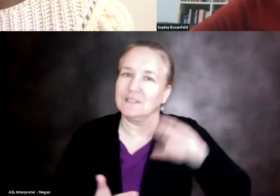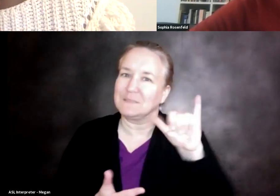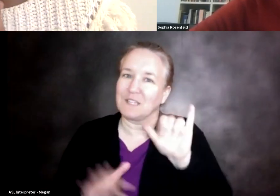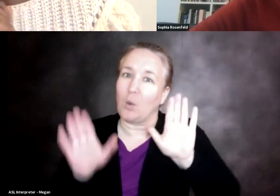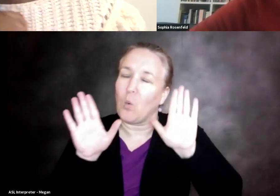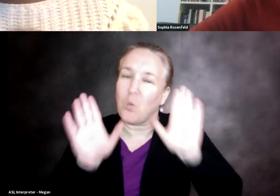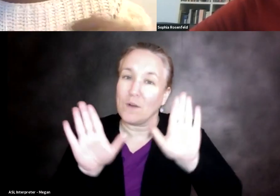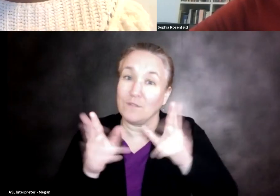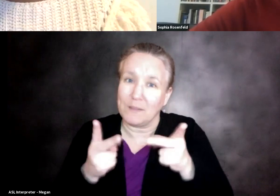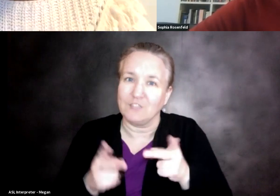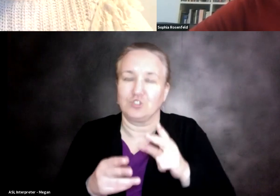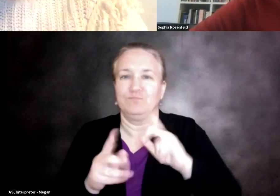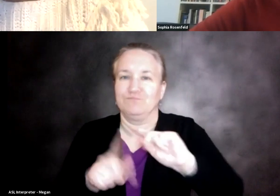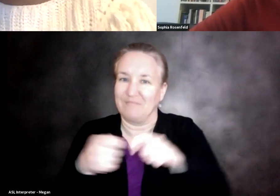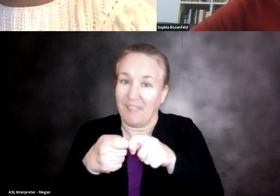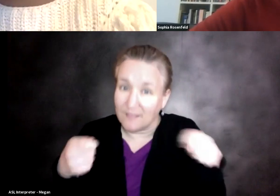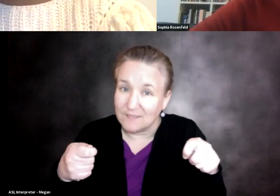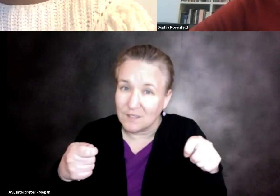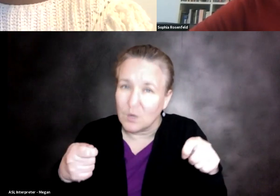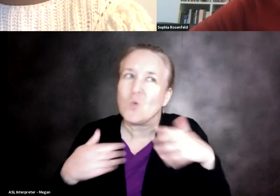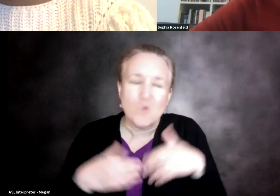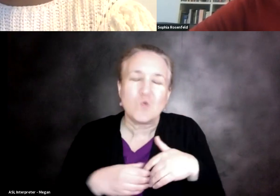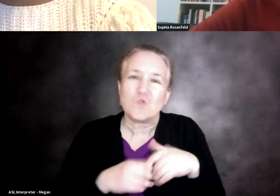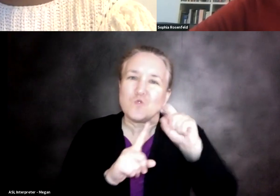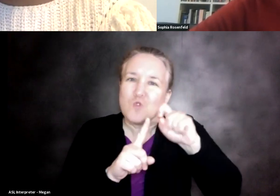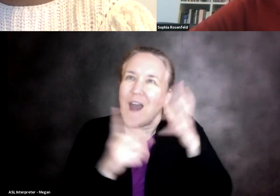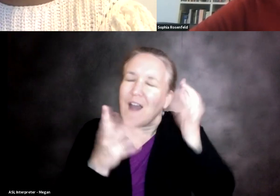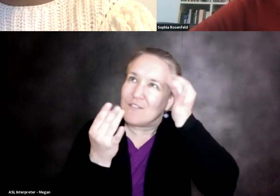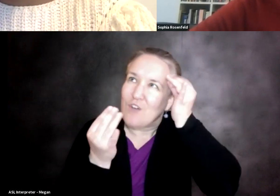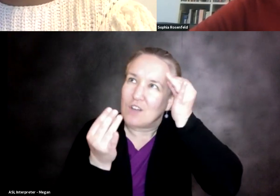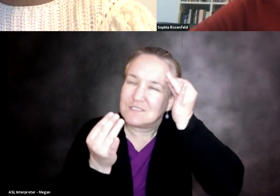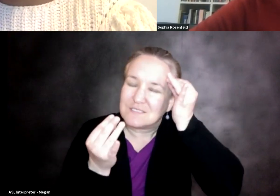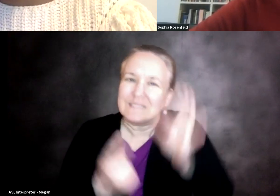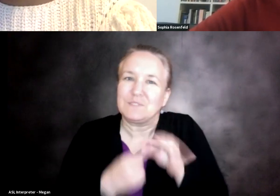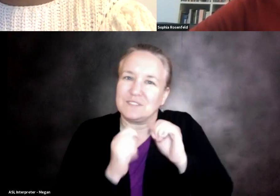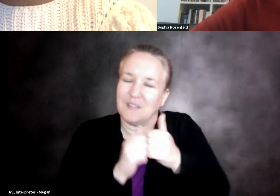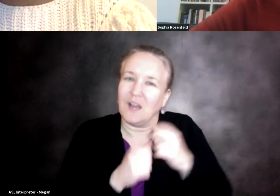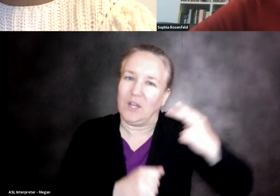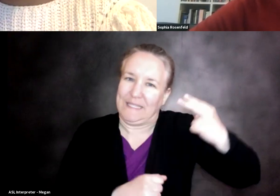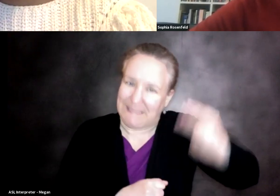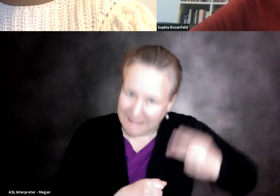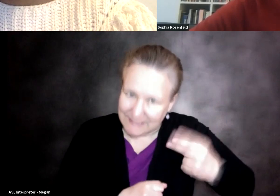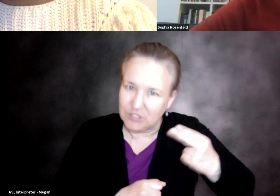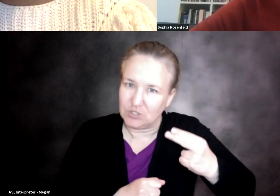really thought provoking, and precisely the way history helps illuminate the present and the present